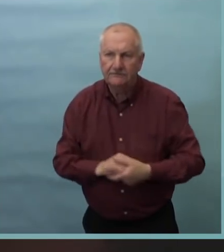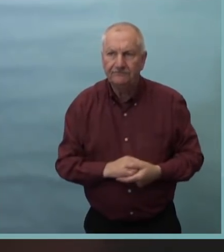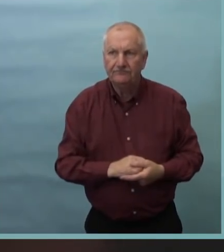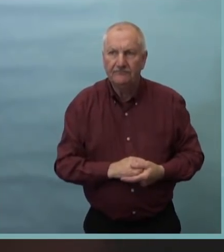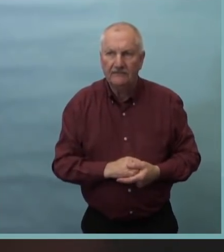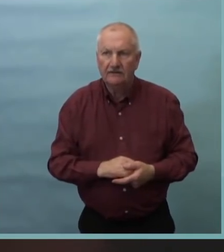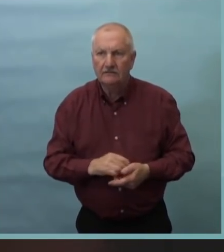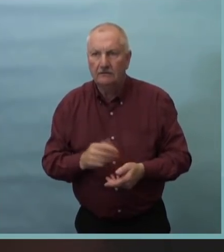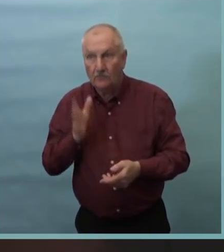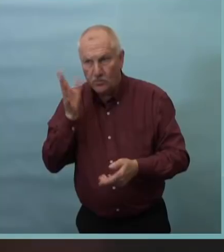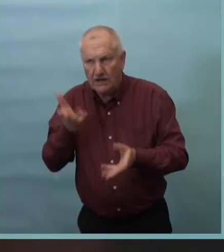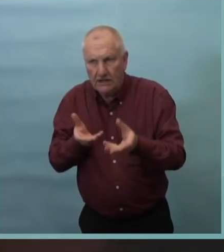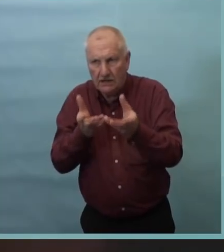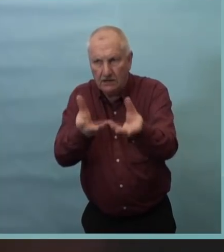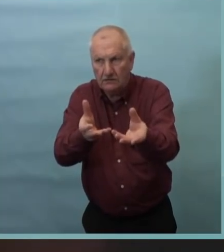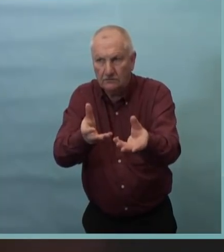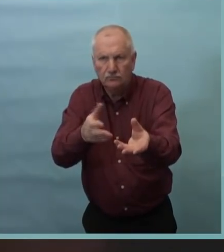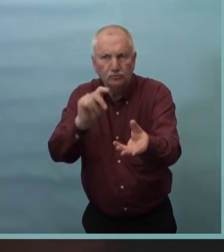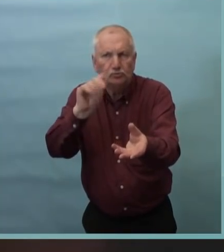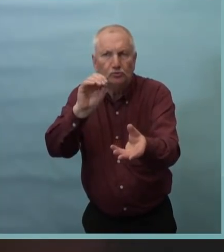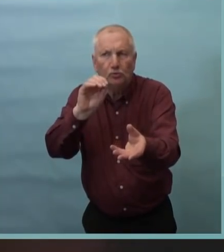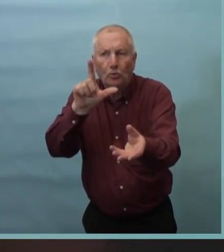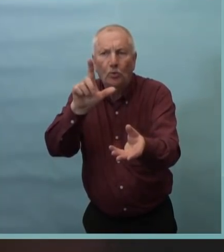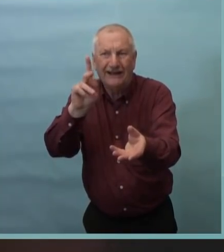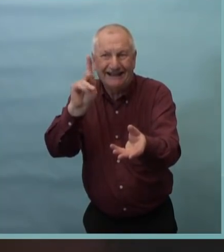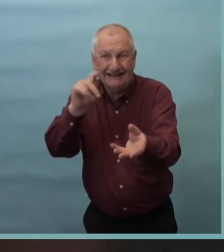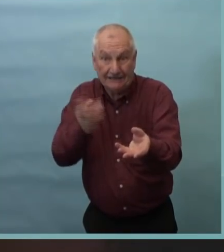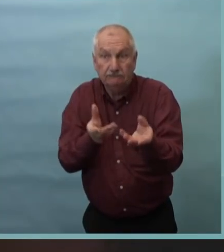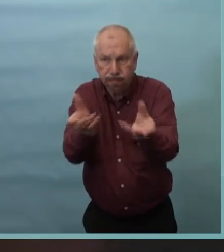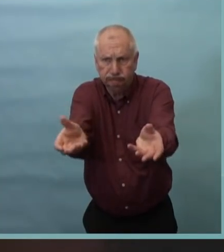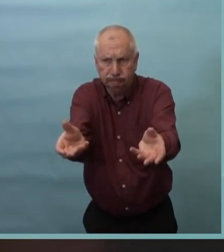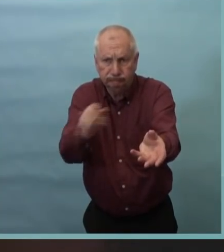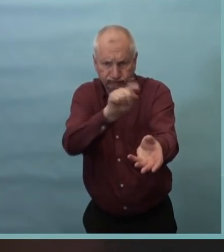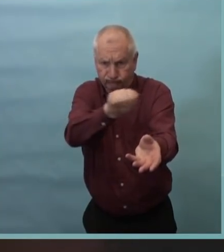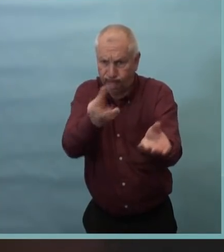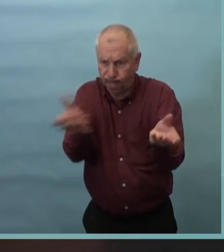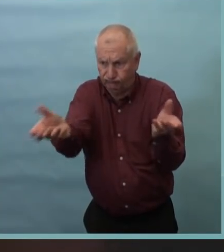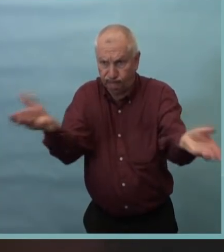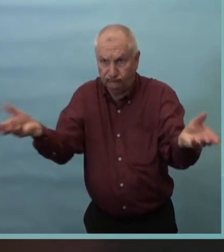happen quickly so a lot of work has gone on over the weekend and I just want to